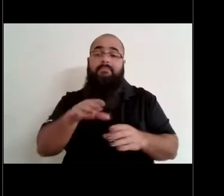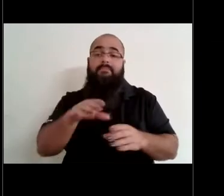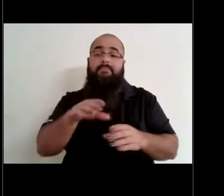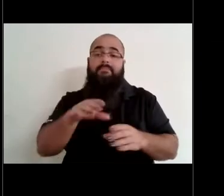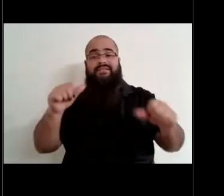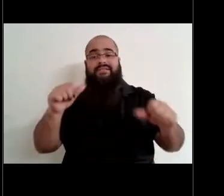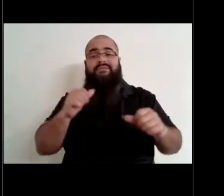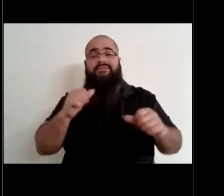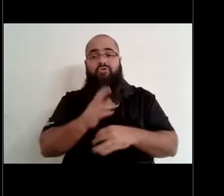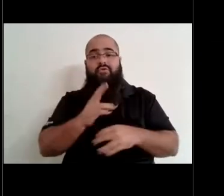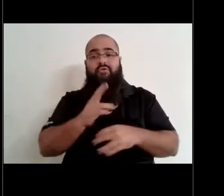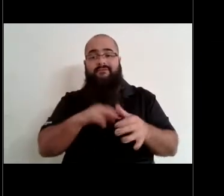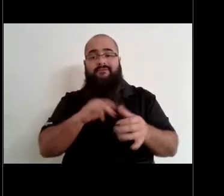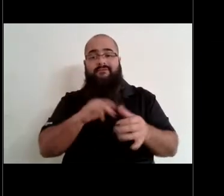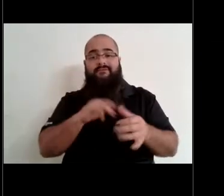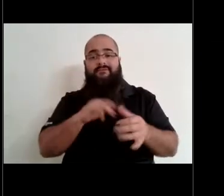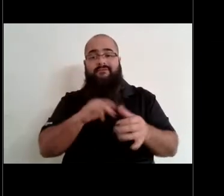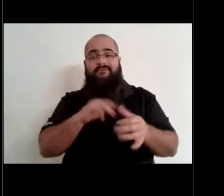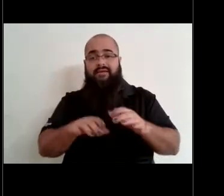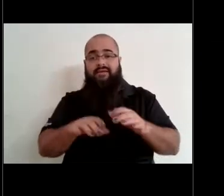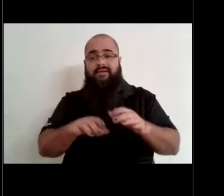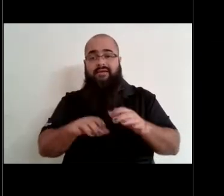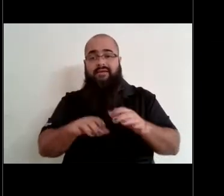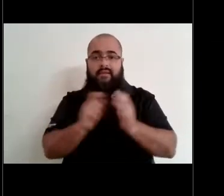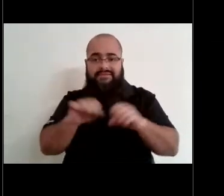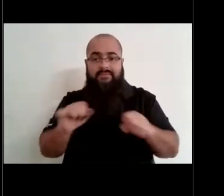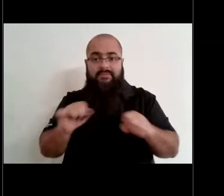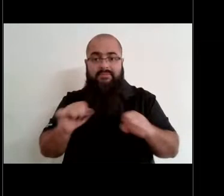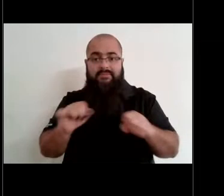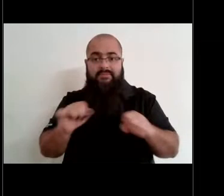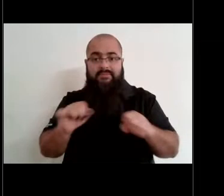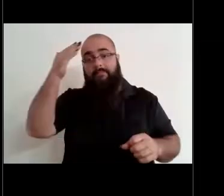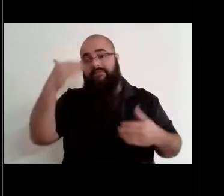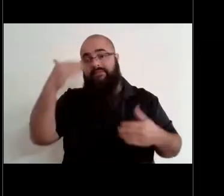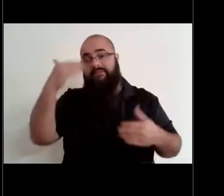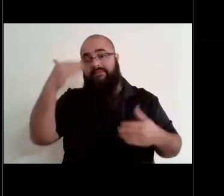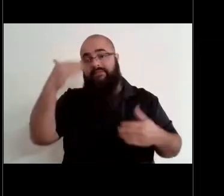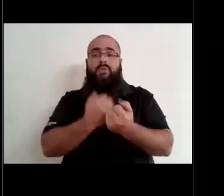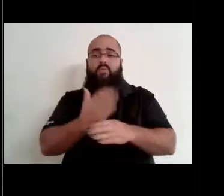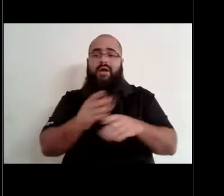history, we would address issues concerning family violence, whether there was any previous